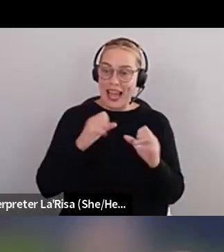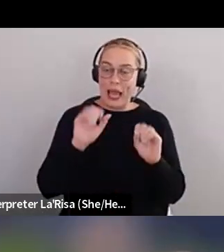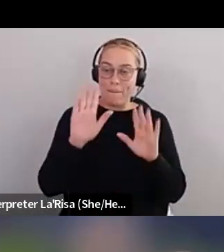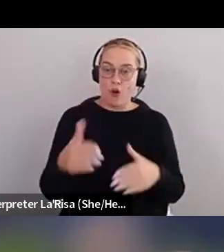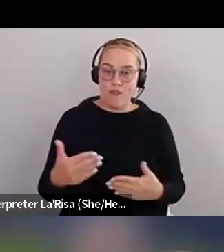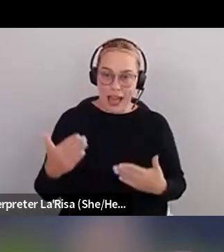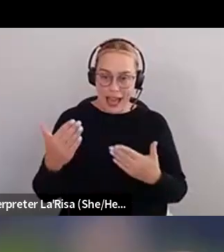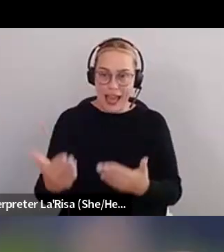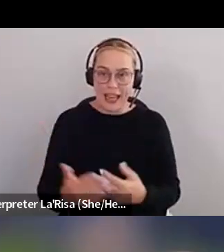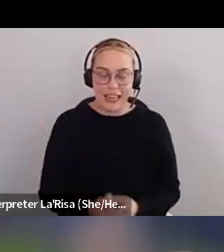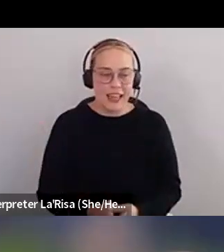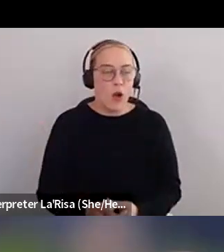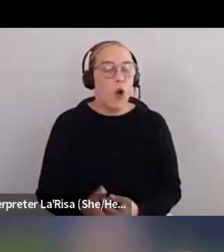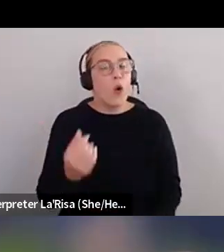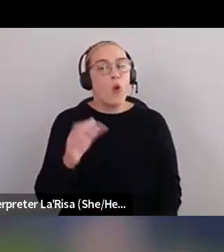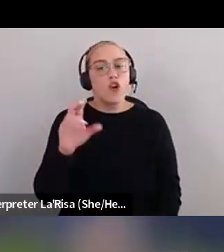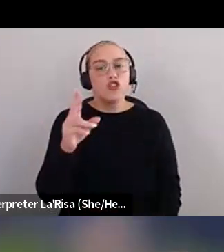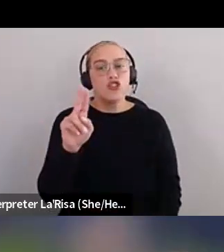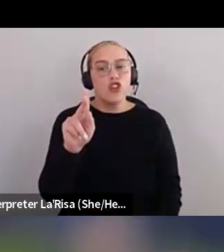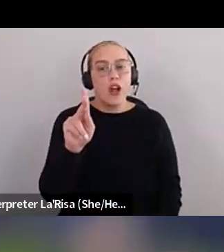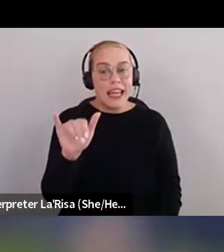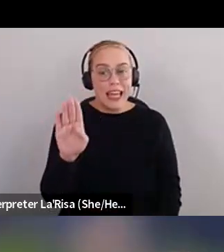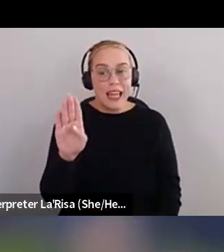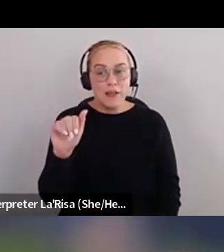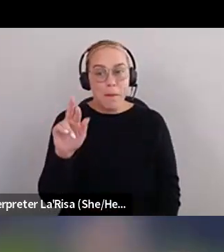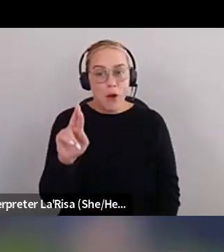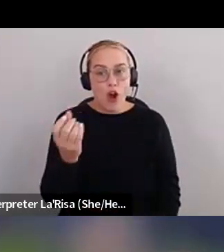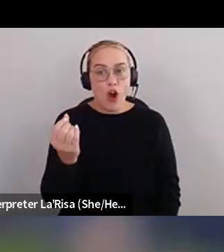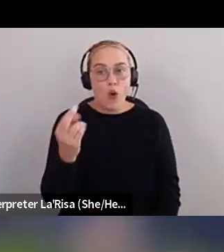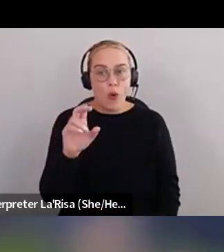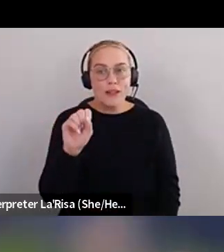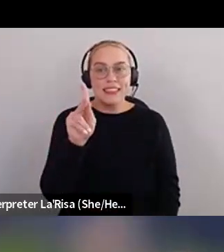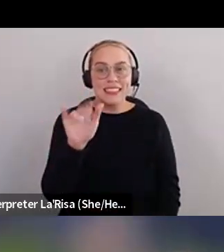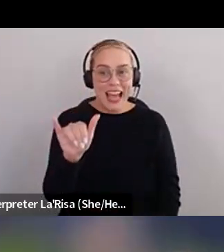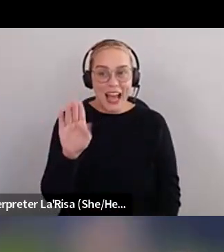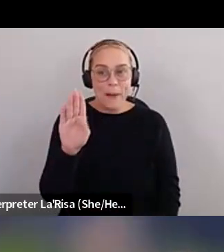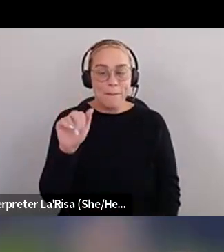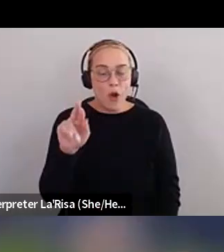Again, if you need a ranking, will also